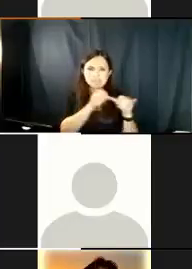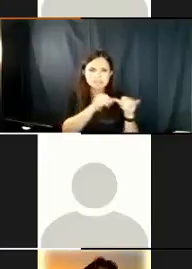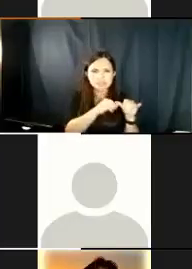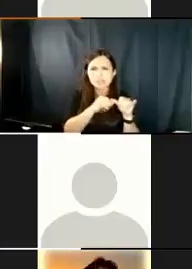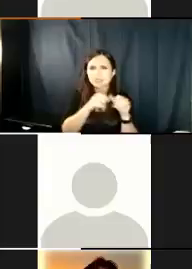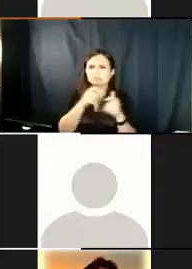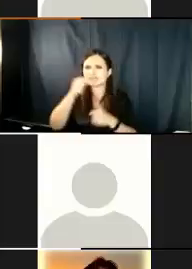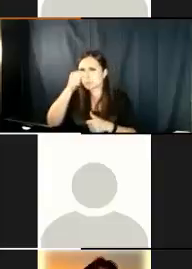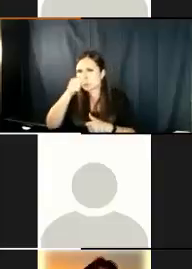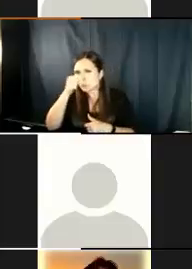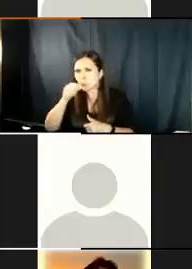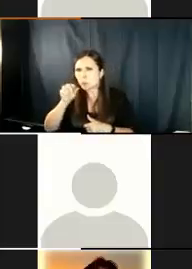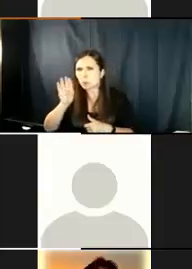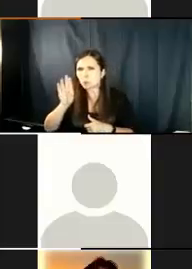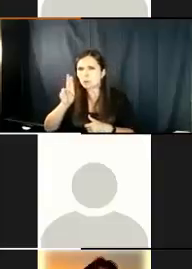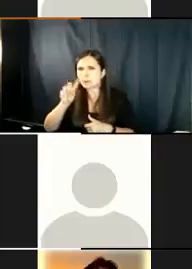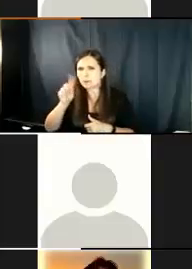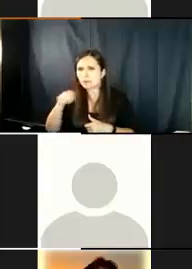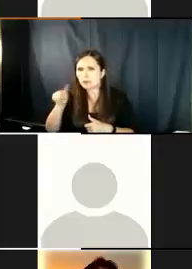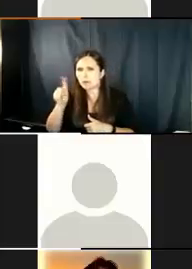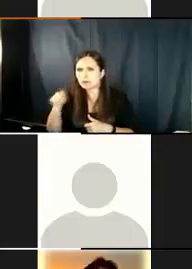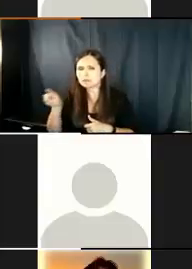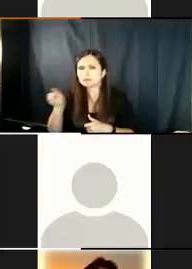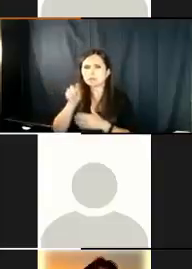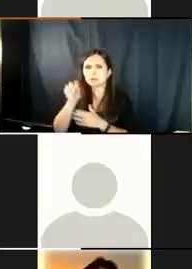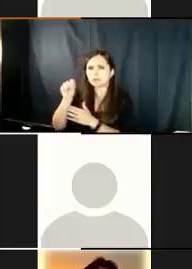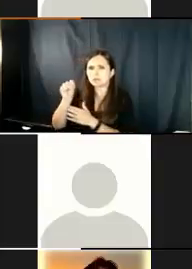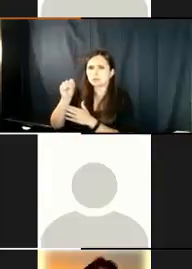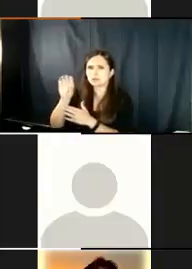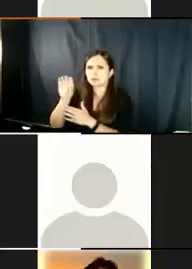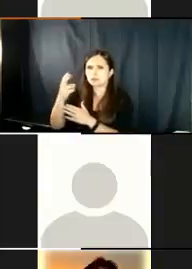Schoology, that's another great one.